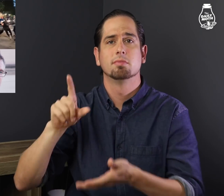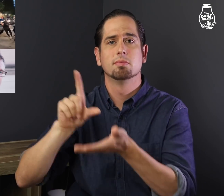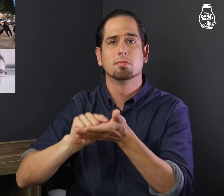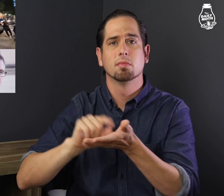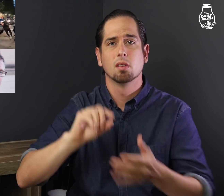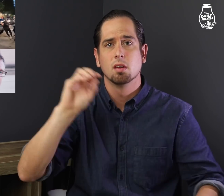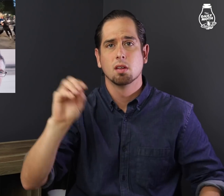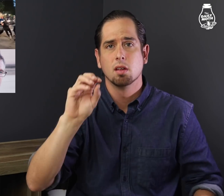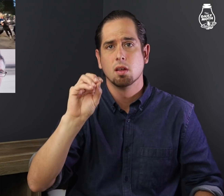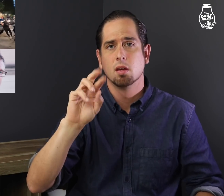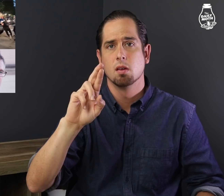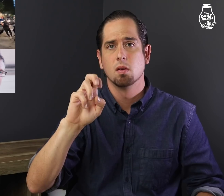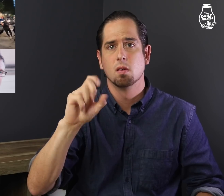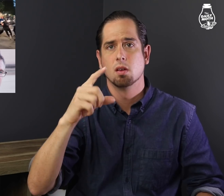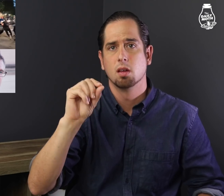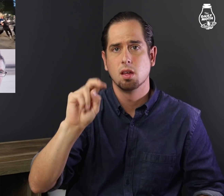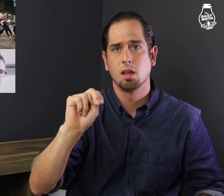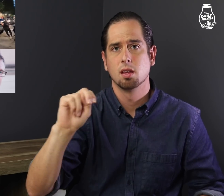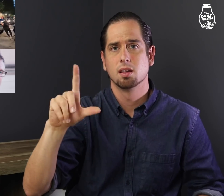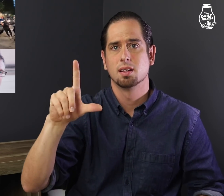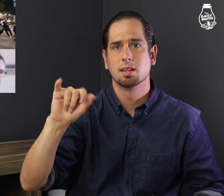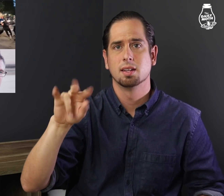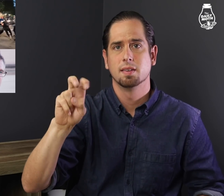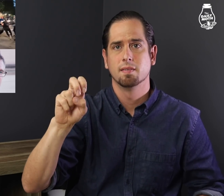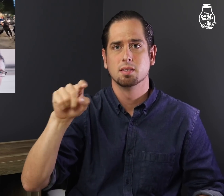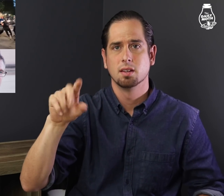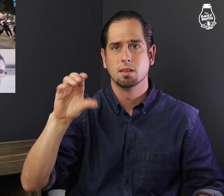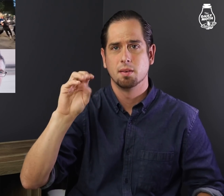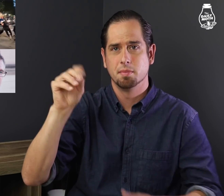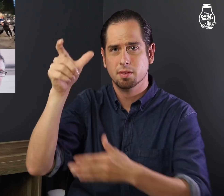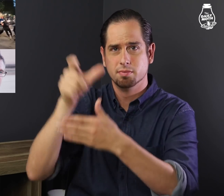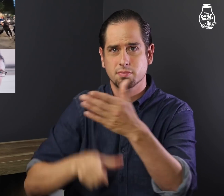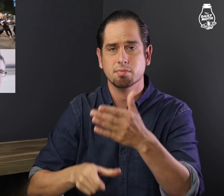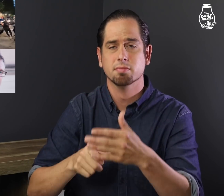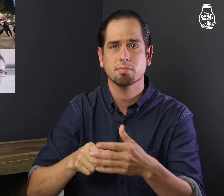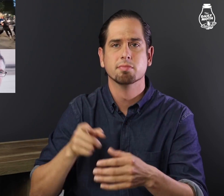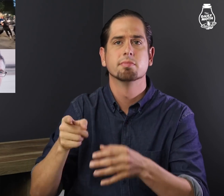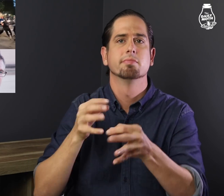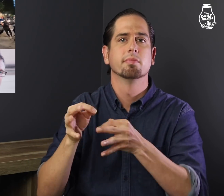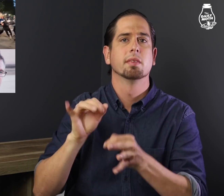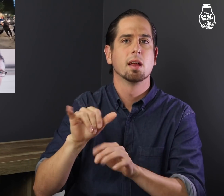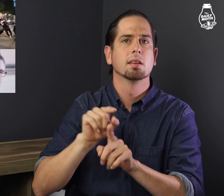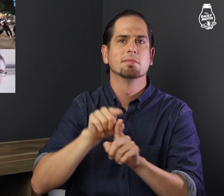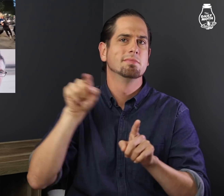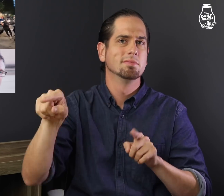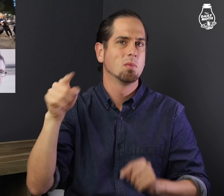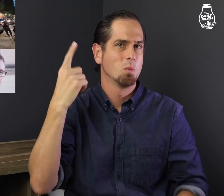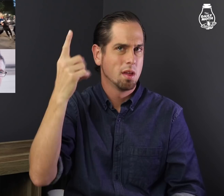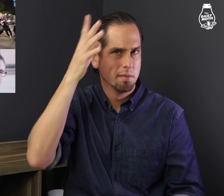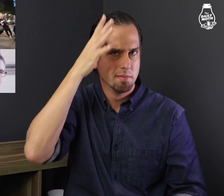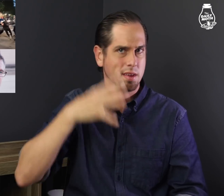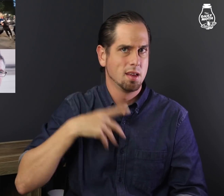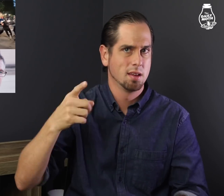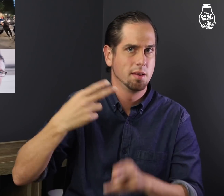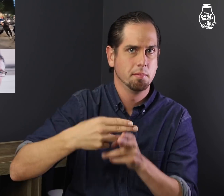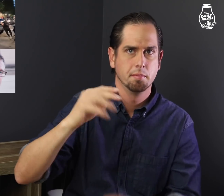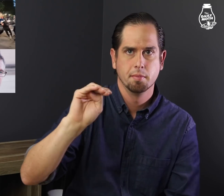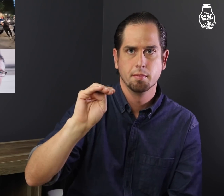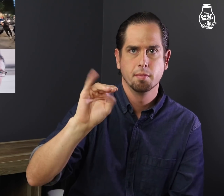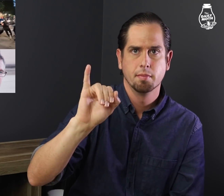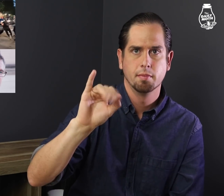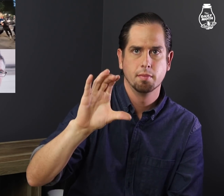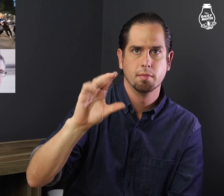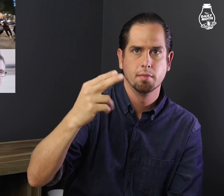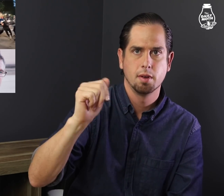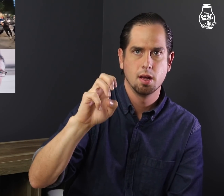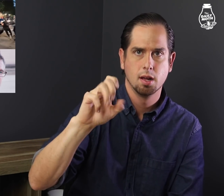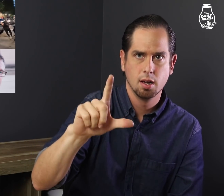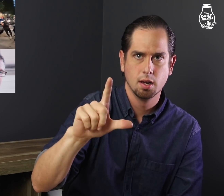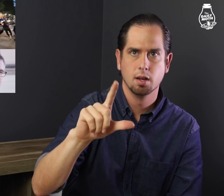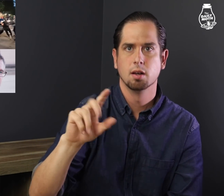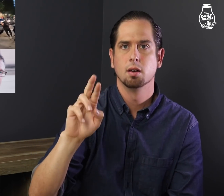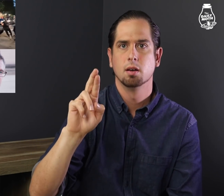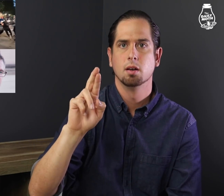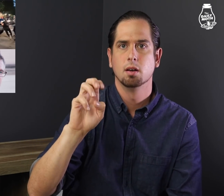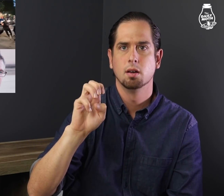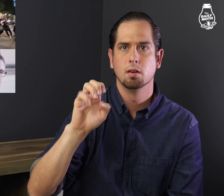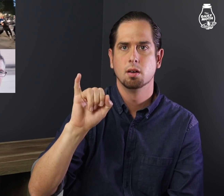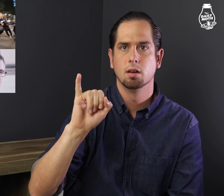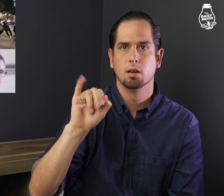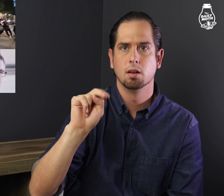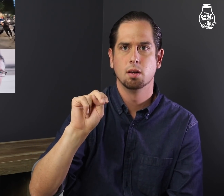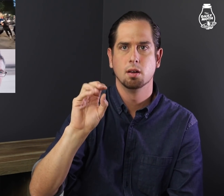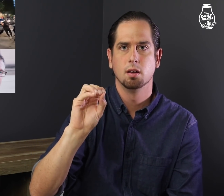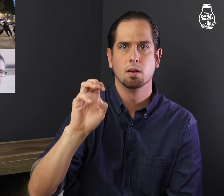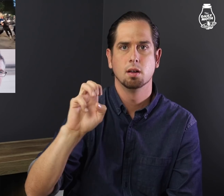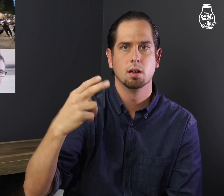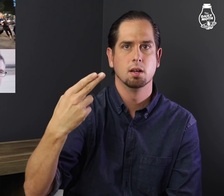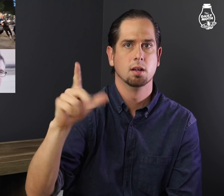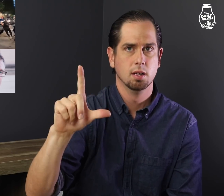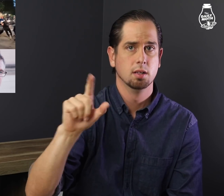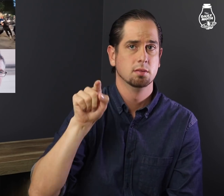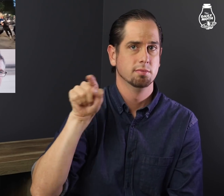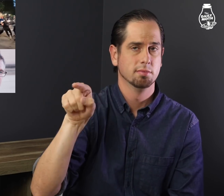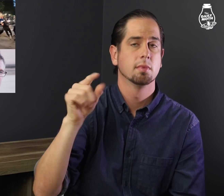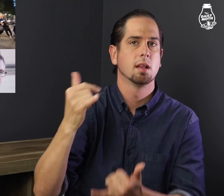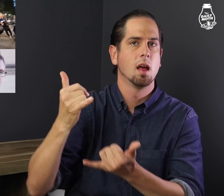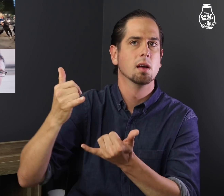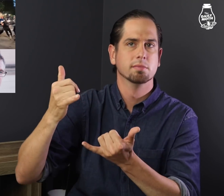OregonLive.com reported that a man named Michael Reinoehl is